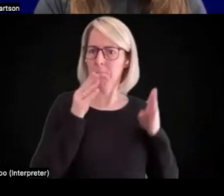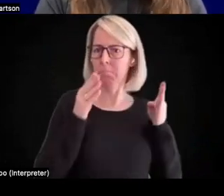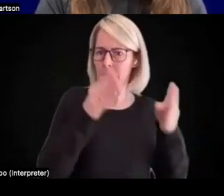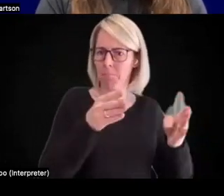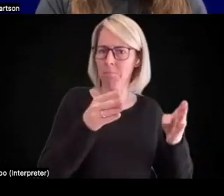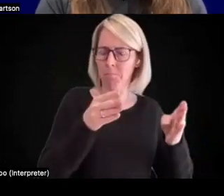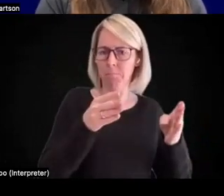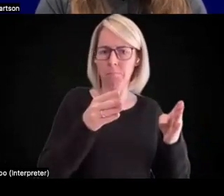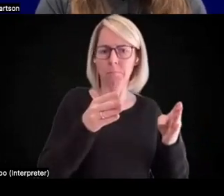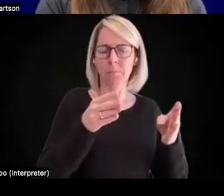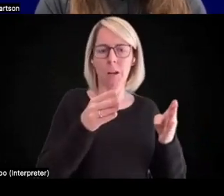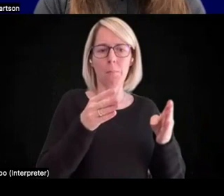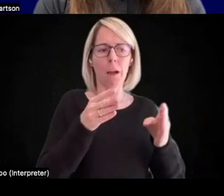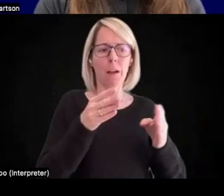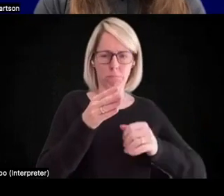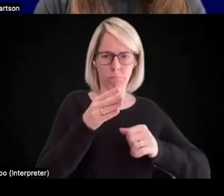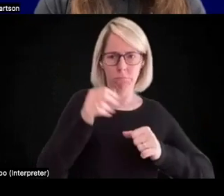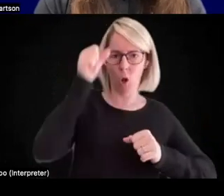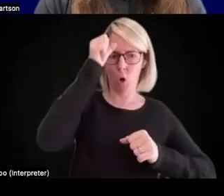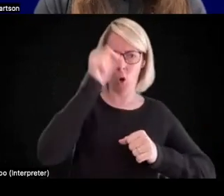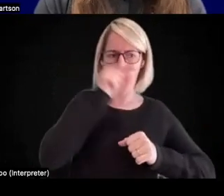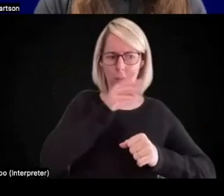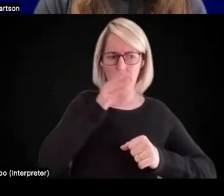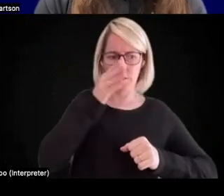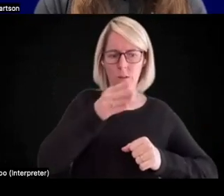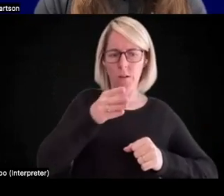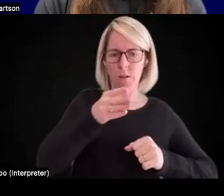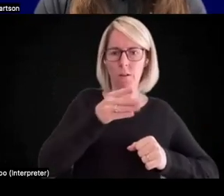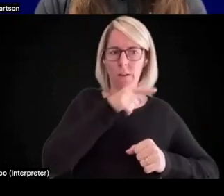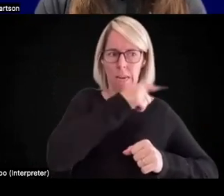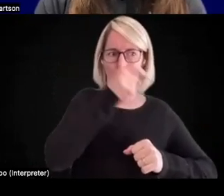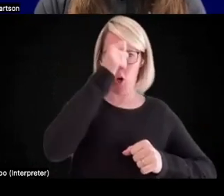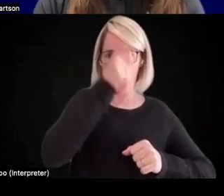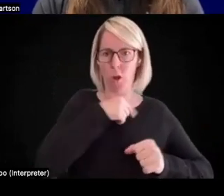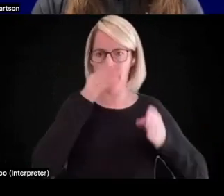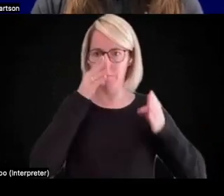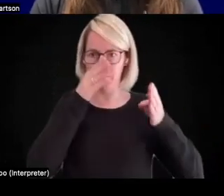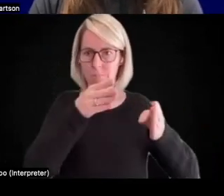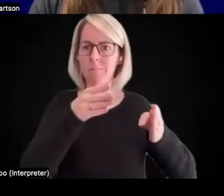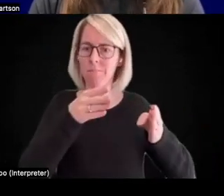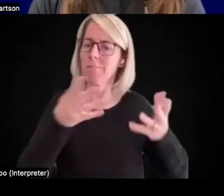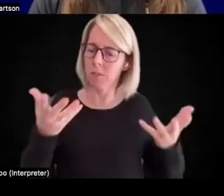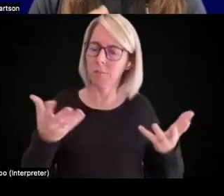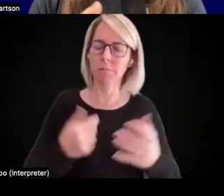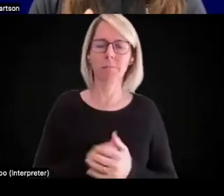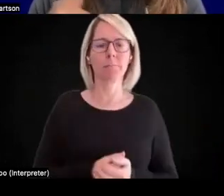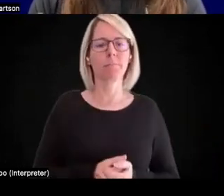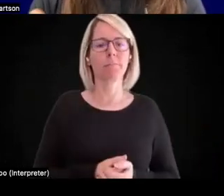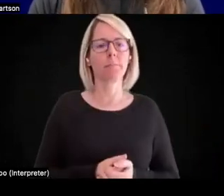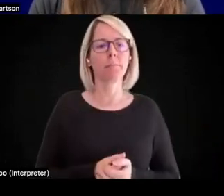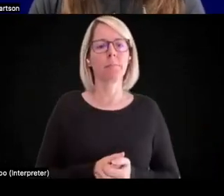person is attending to it as well as whatever it is that you're doing. So, as mentioned,